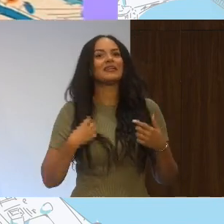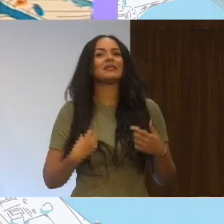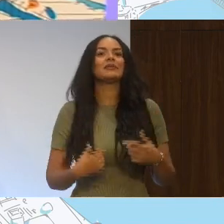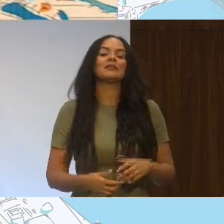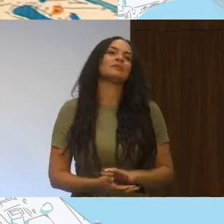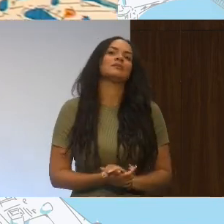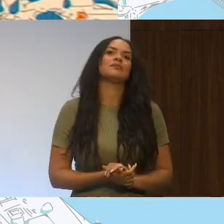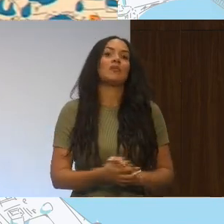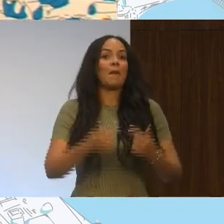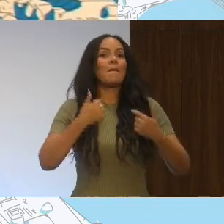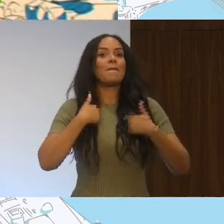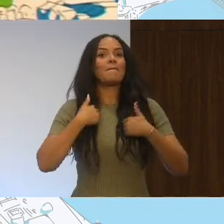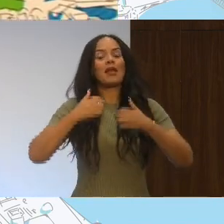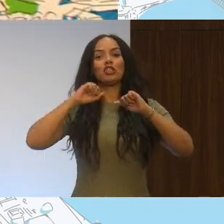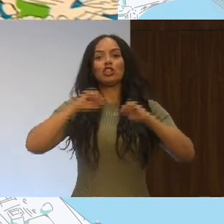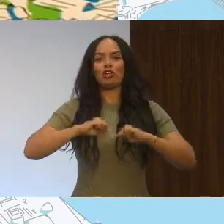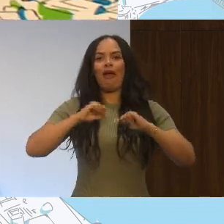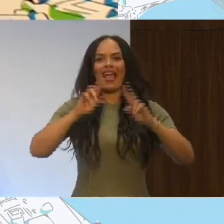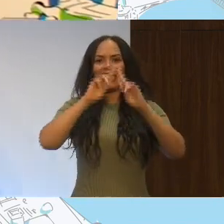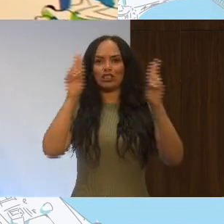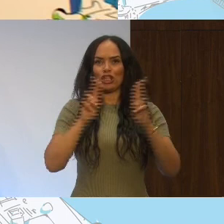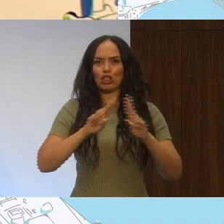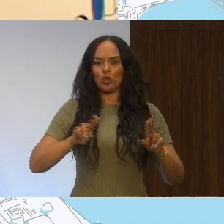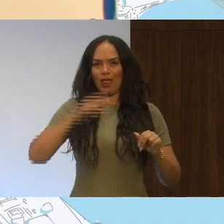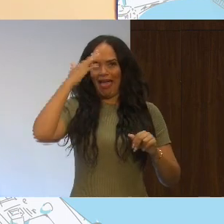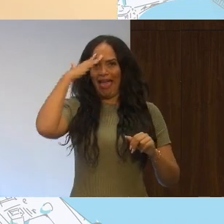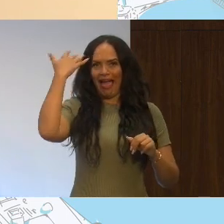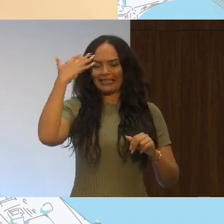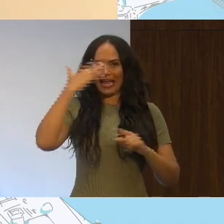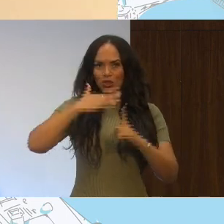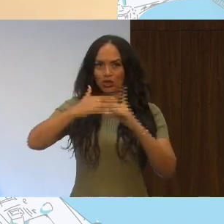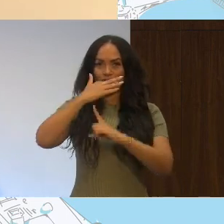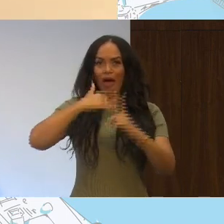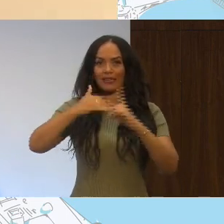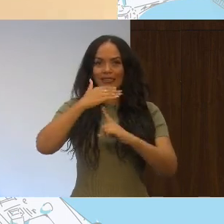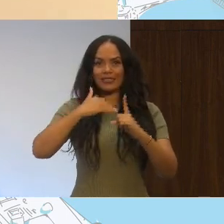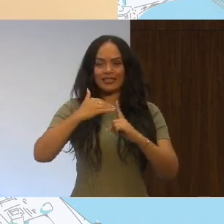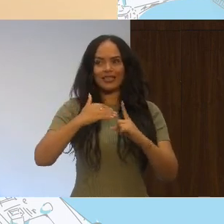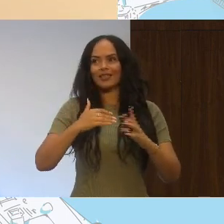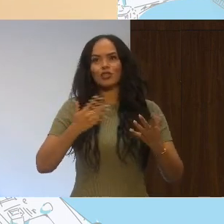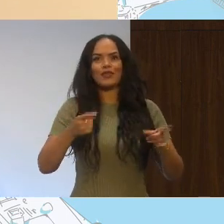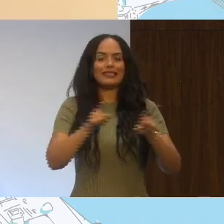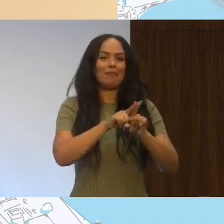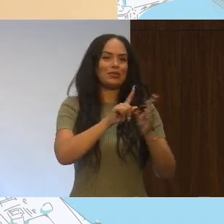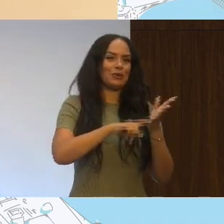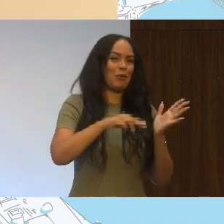Society chairing the Committee, an international committees and United Nations exercise doesn't go fast.